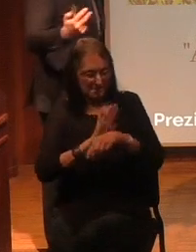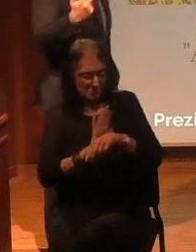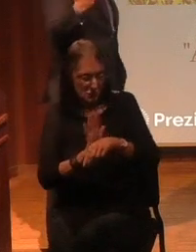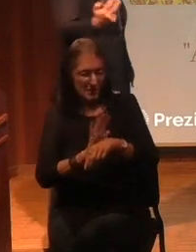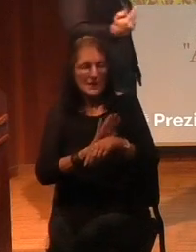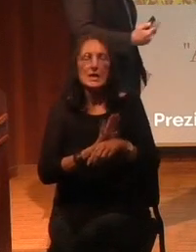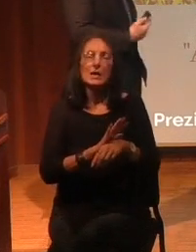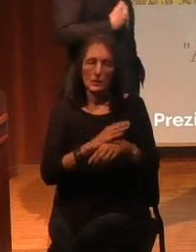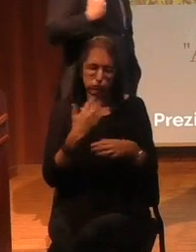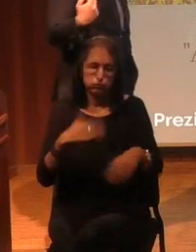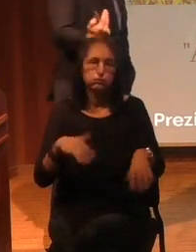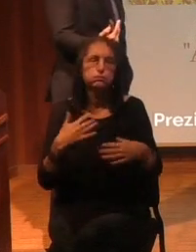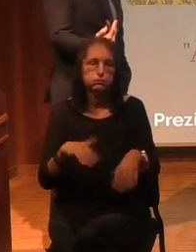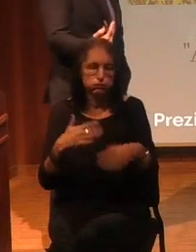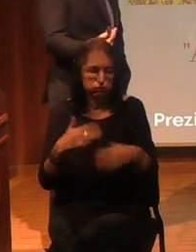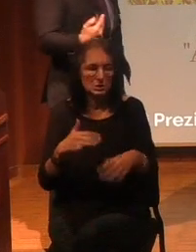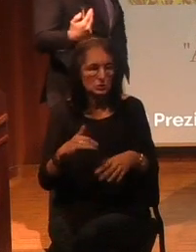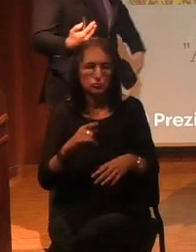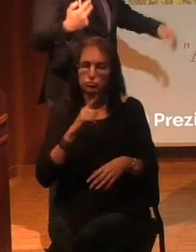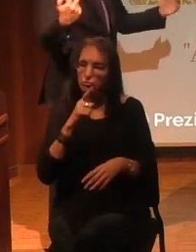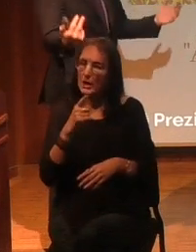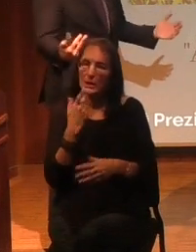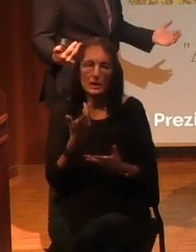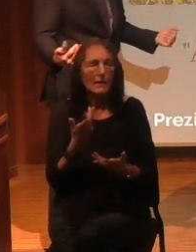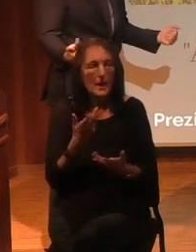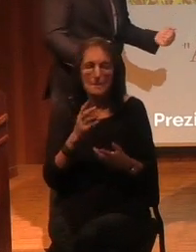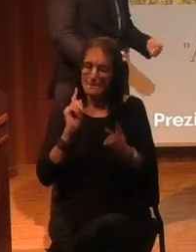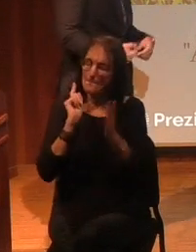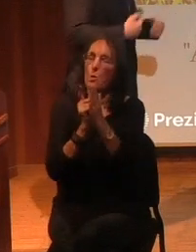come viscerally round in circle to Marty himself,